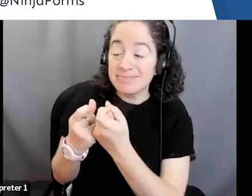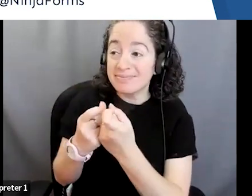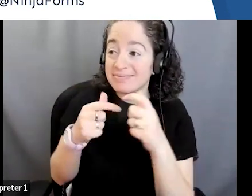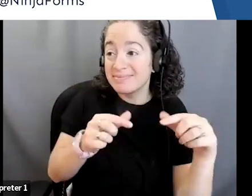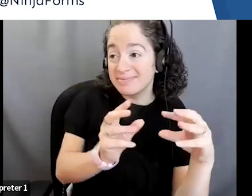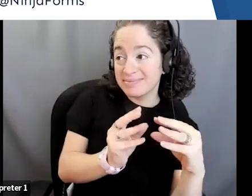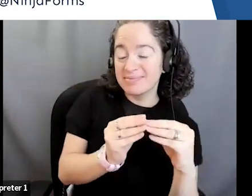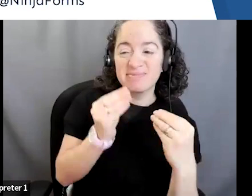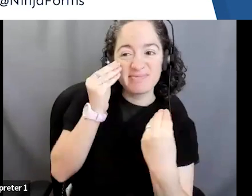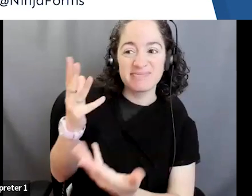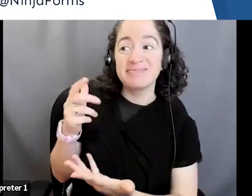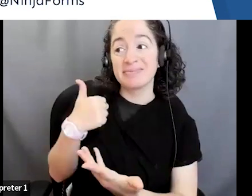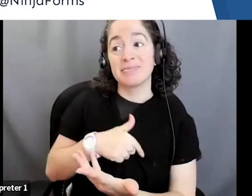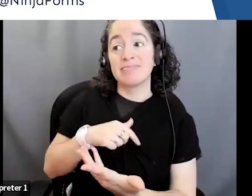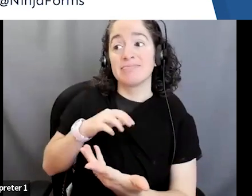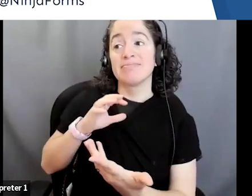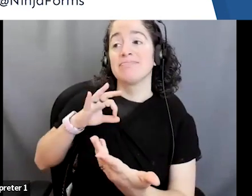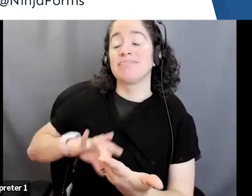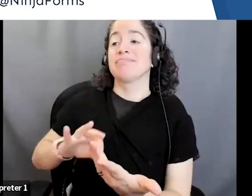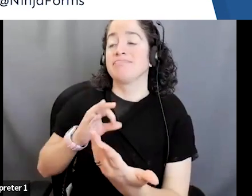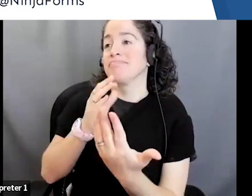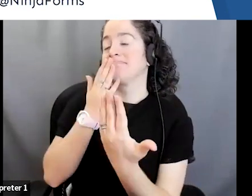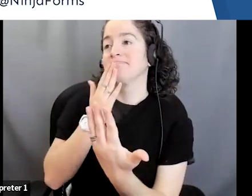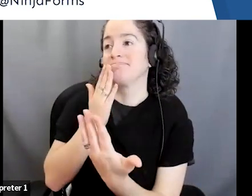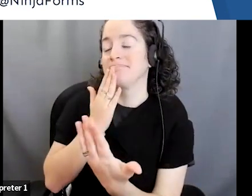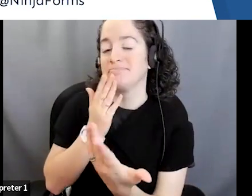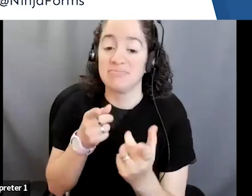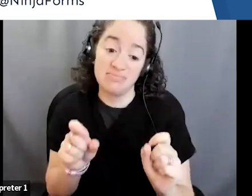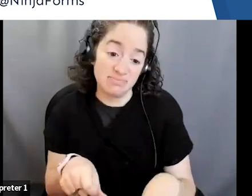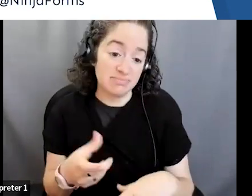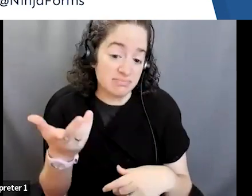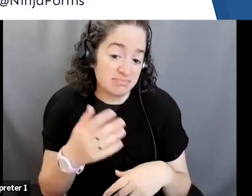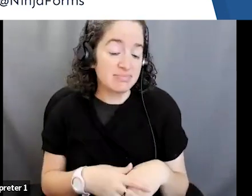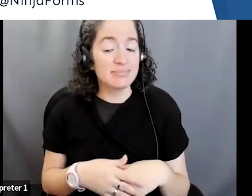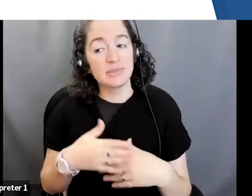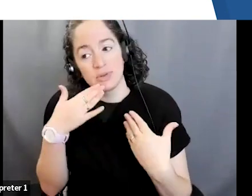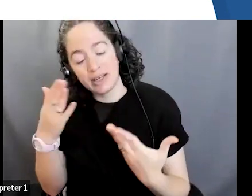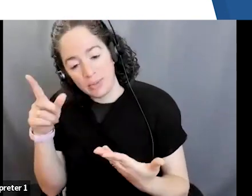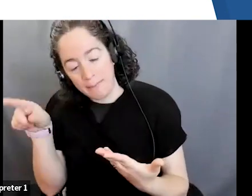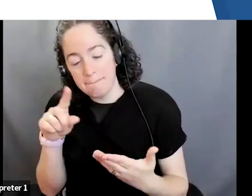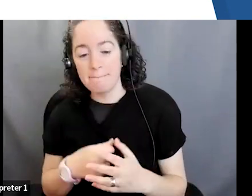a difference that they have helped to make this more accessible. Thank you to Ninja Forms.